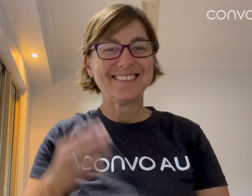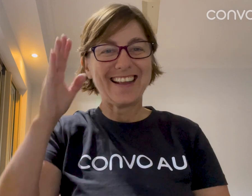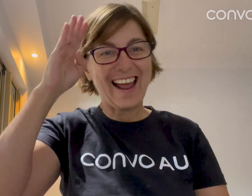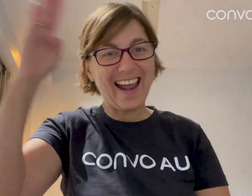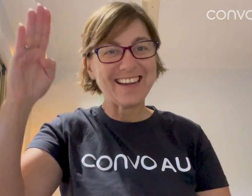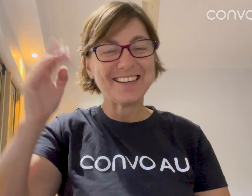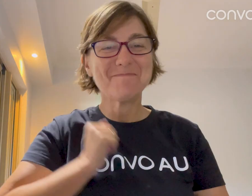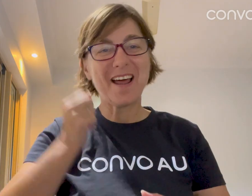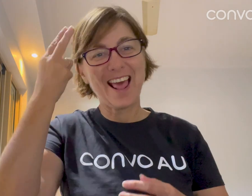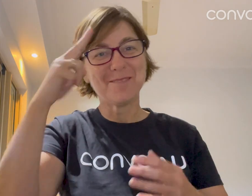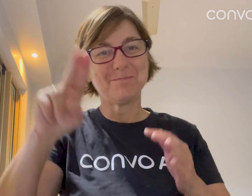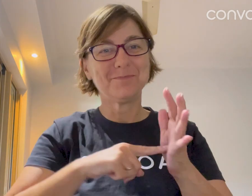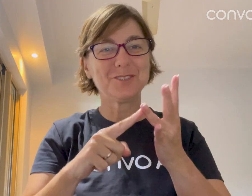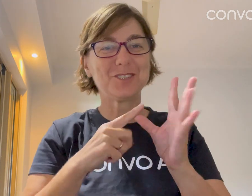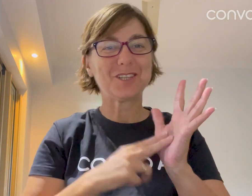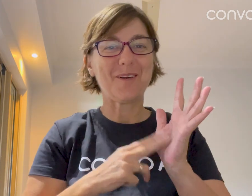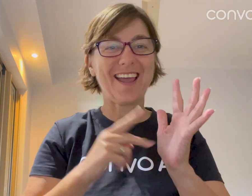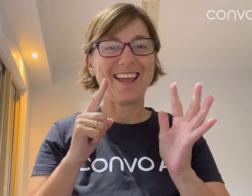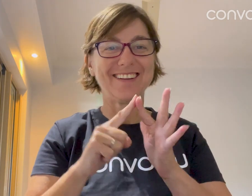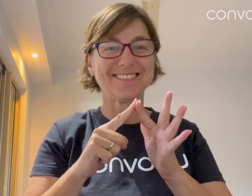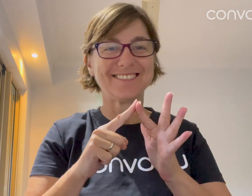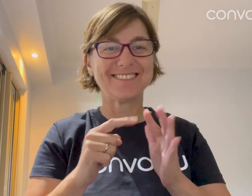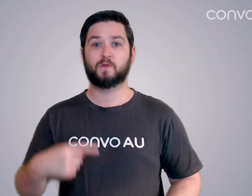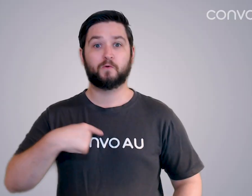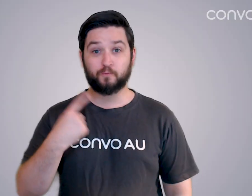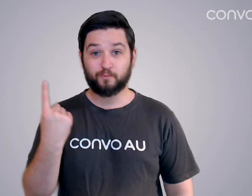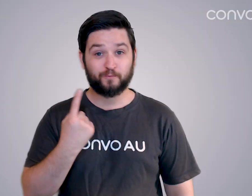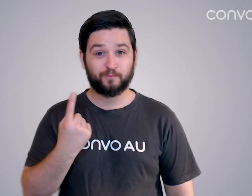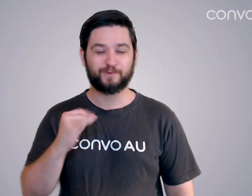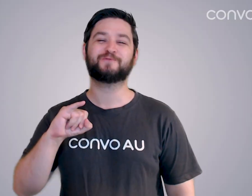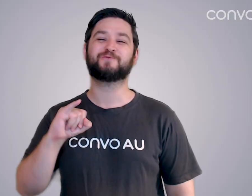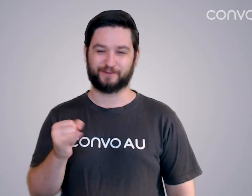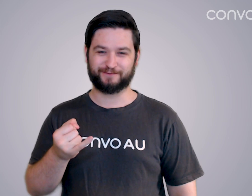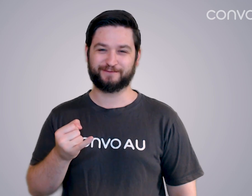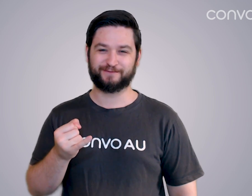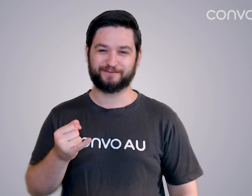Hey! My name is Joanne. I’m Joshua.